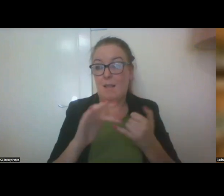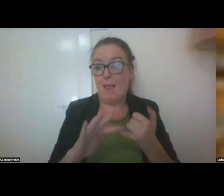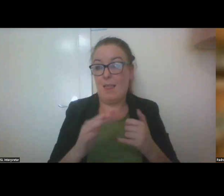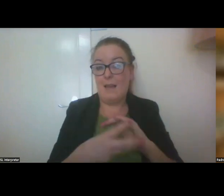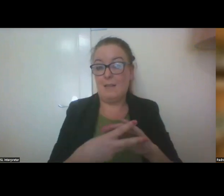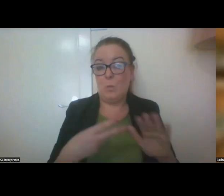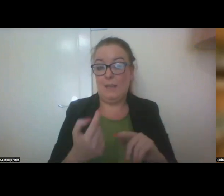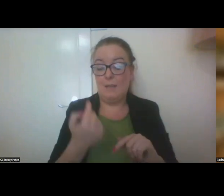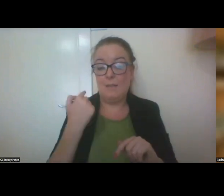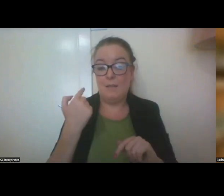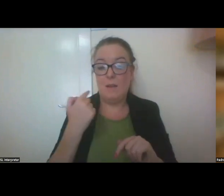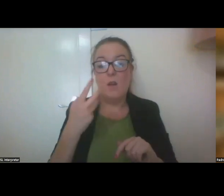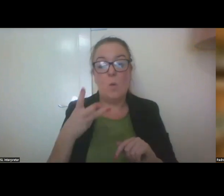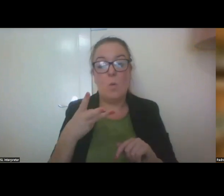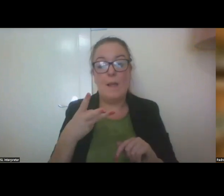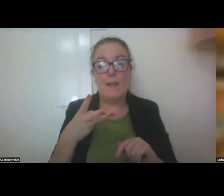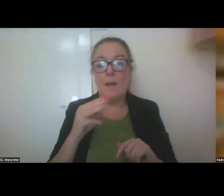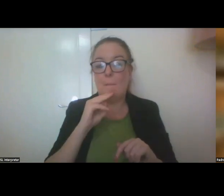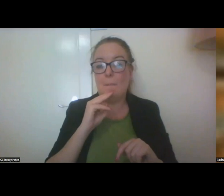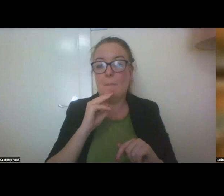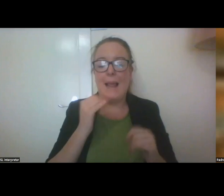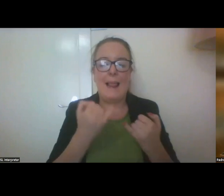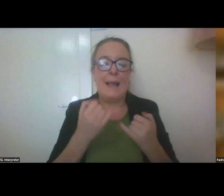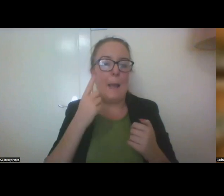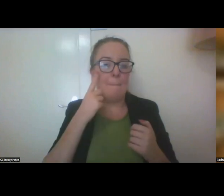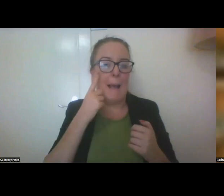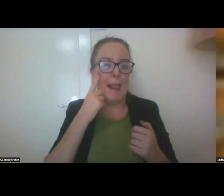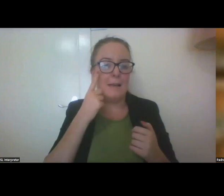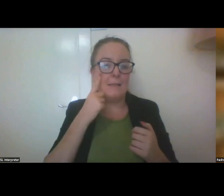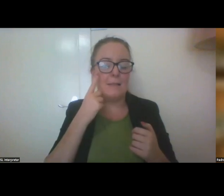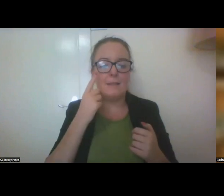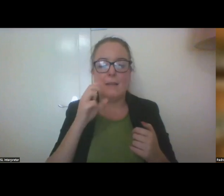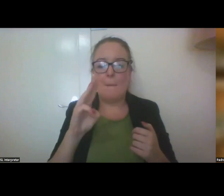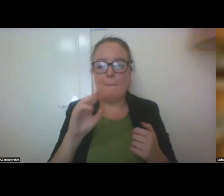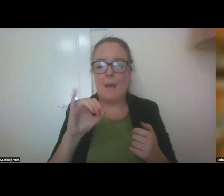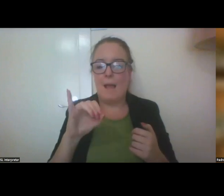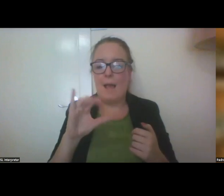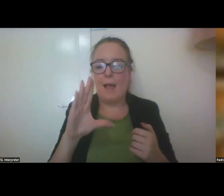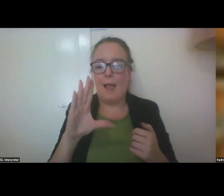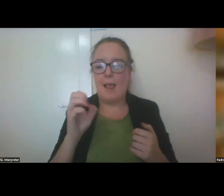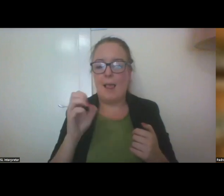which is a pilot access funding that's going to run for the next three years.